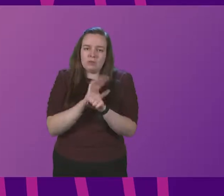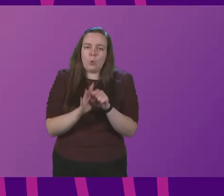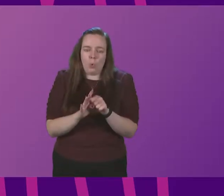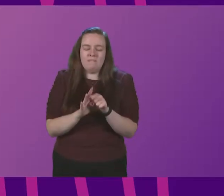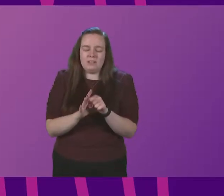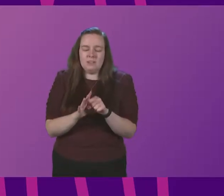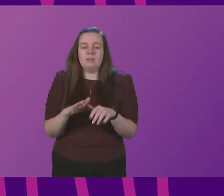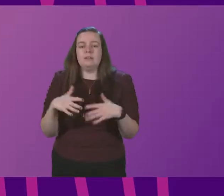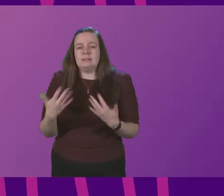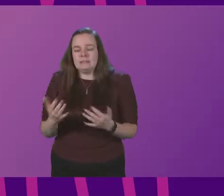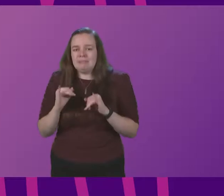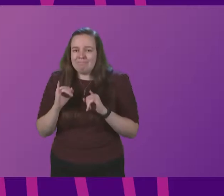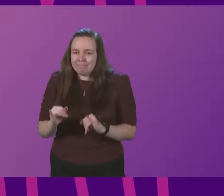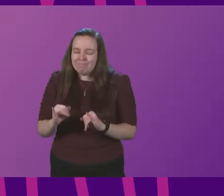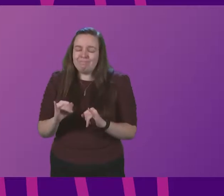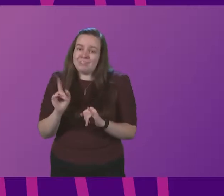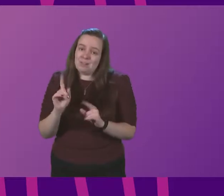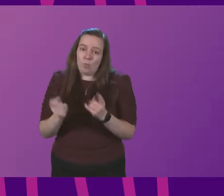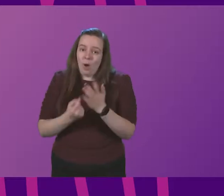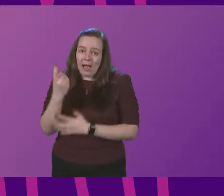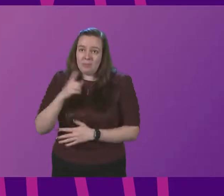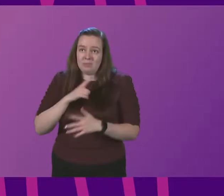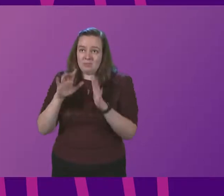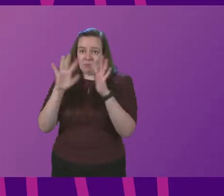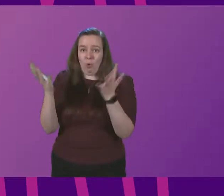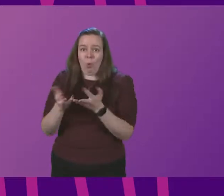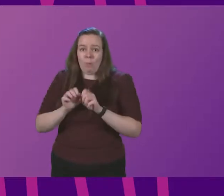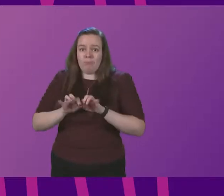Sadly, that is what happens when a global pandemic comes upon us.